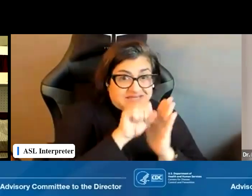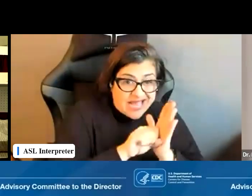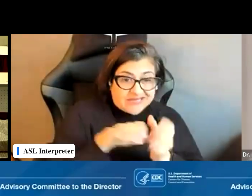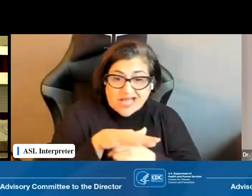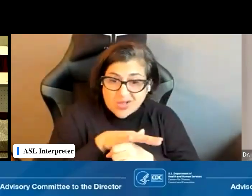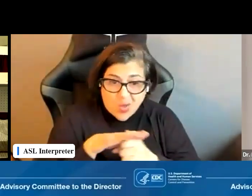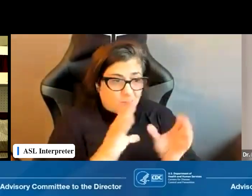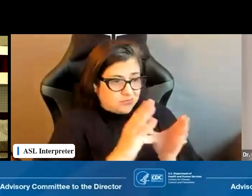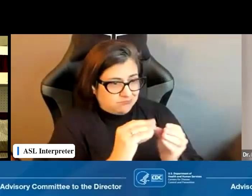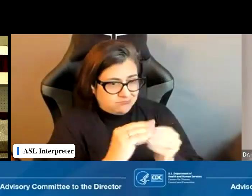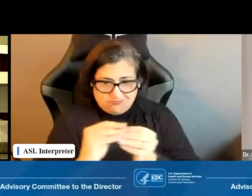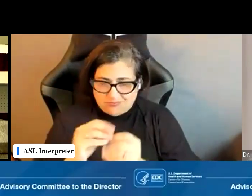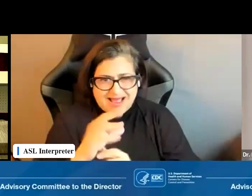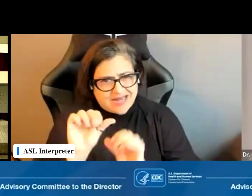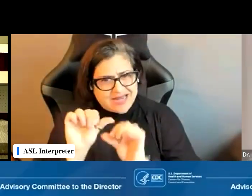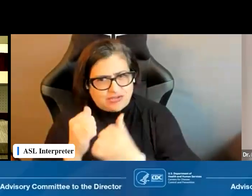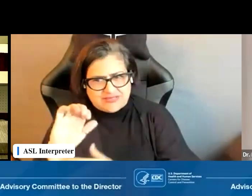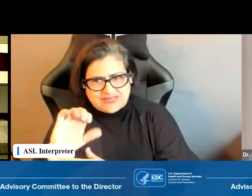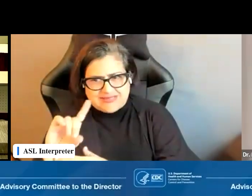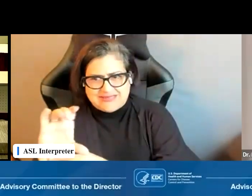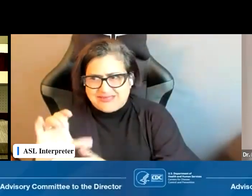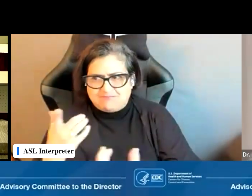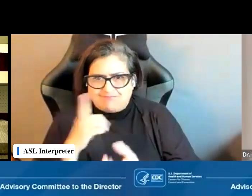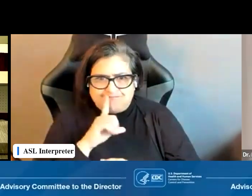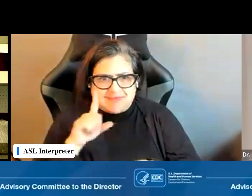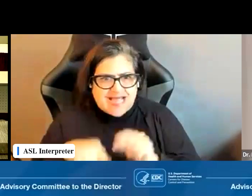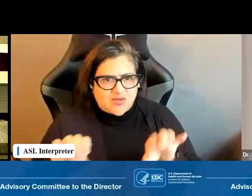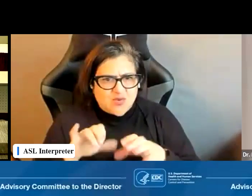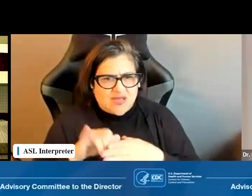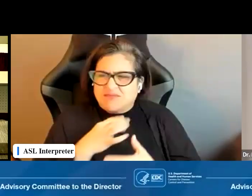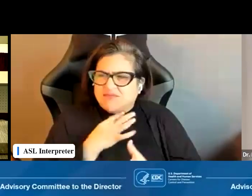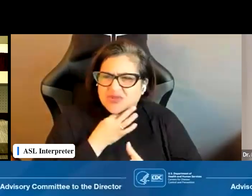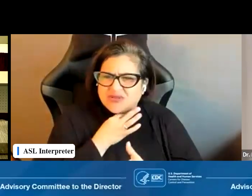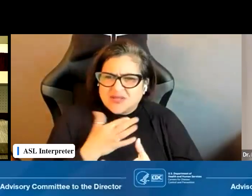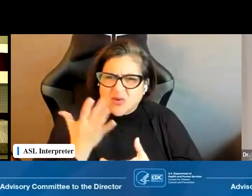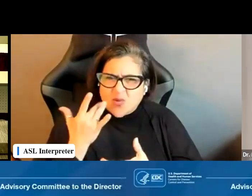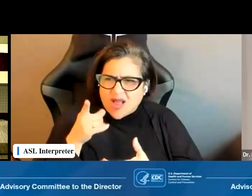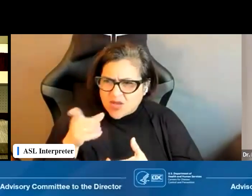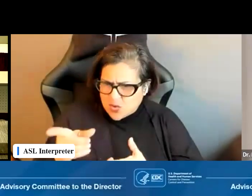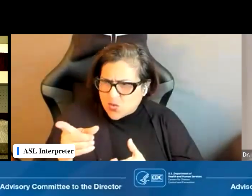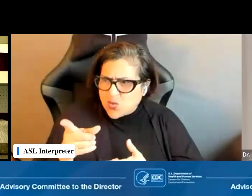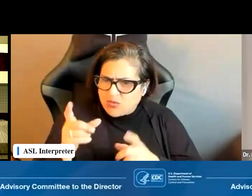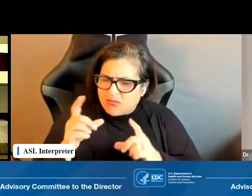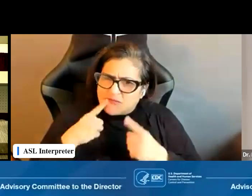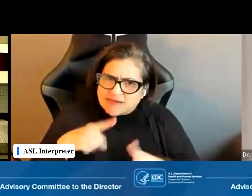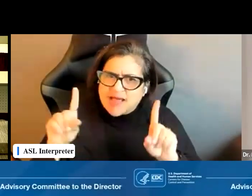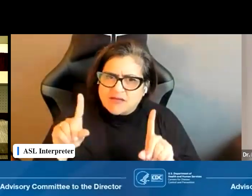the agency say they're unable to do that. So I'm curious why it is that you think you have been successful when others have not been able